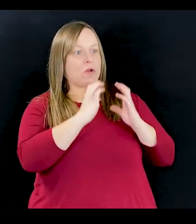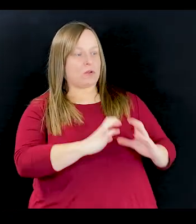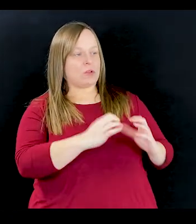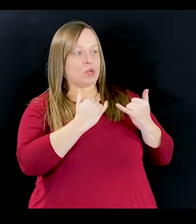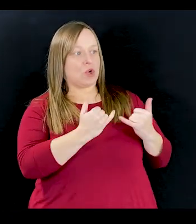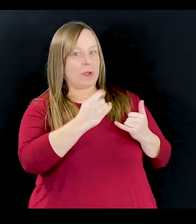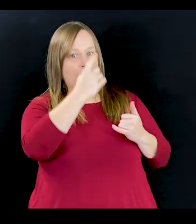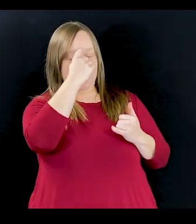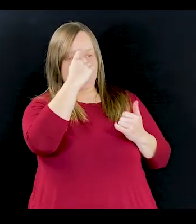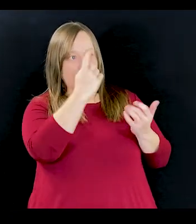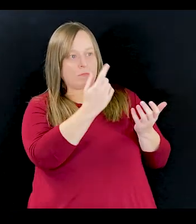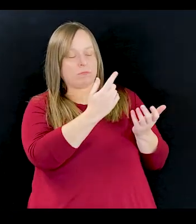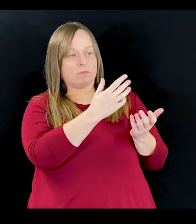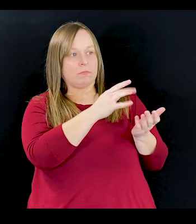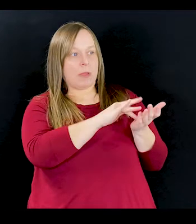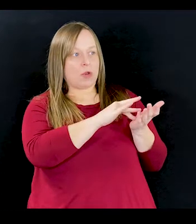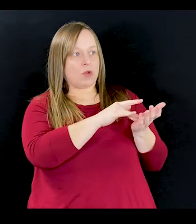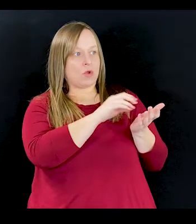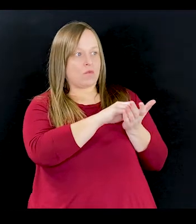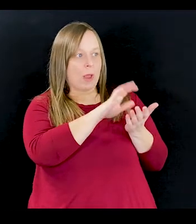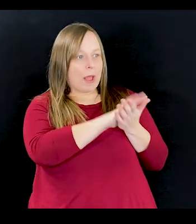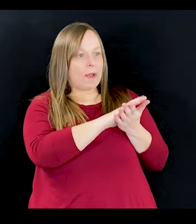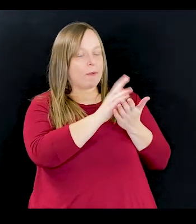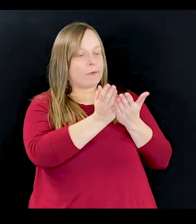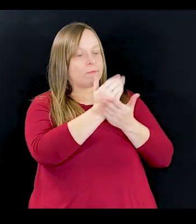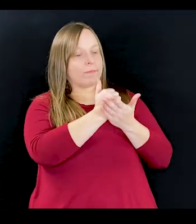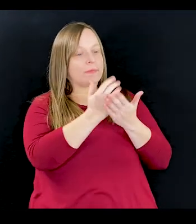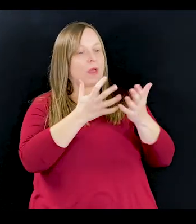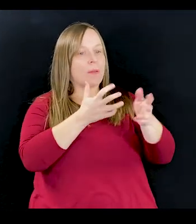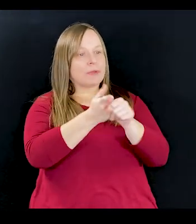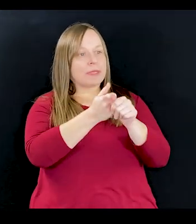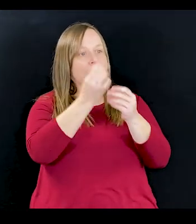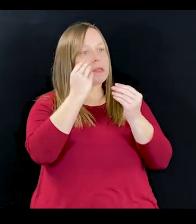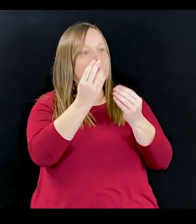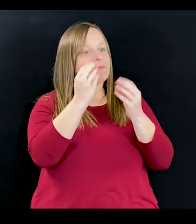client's current medical records. They may also consider up-to-date educational